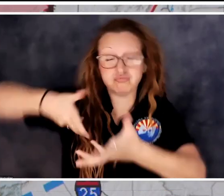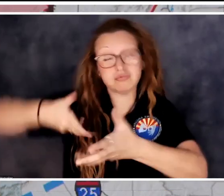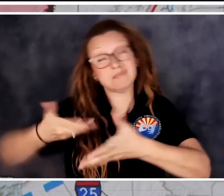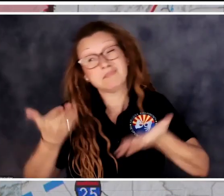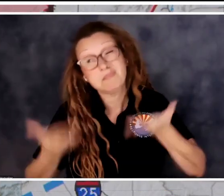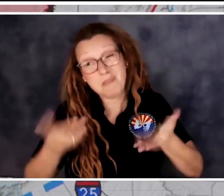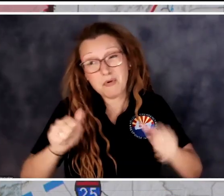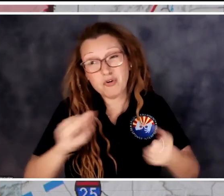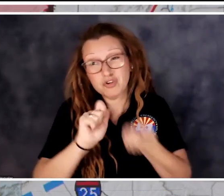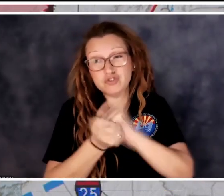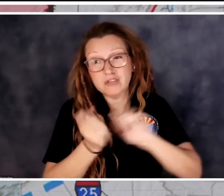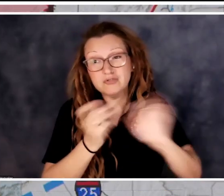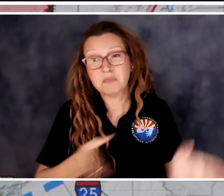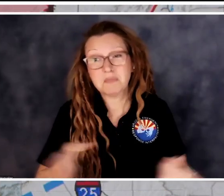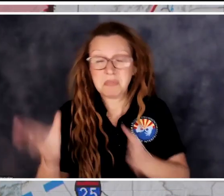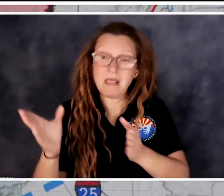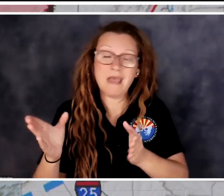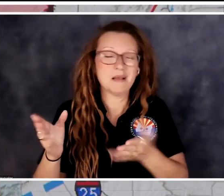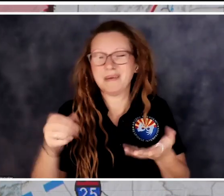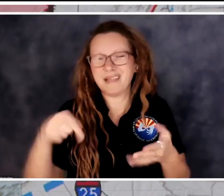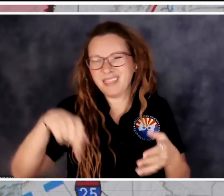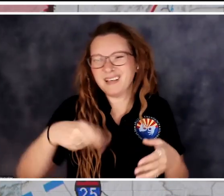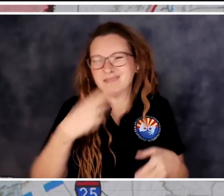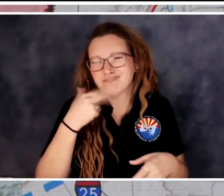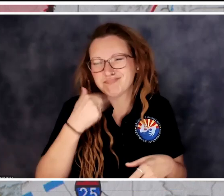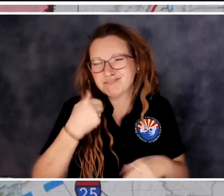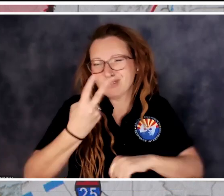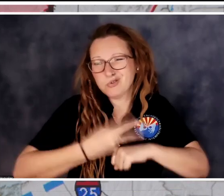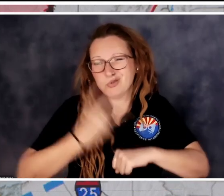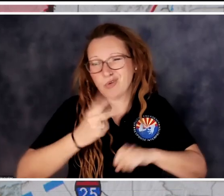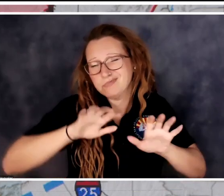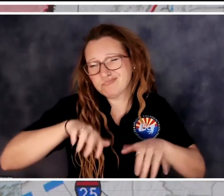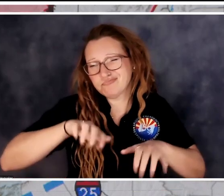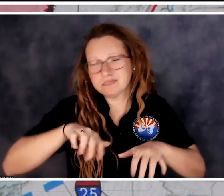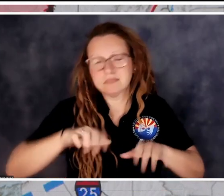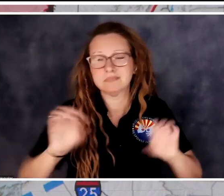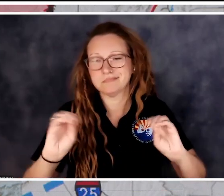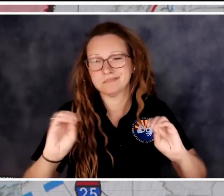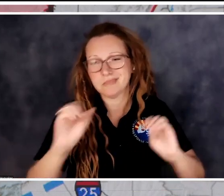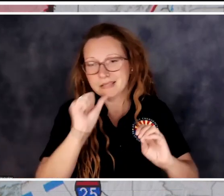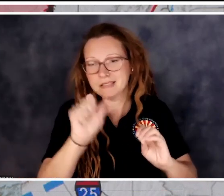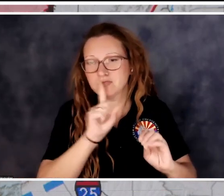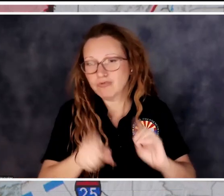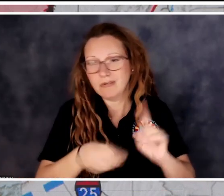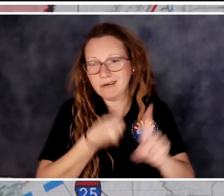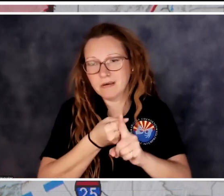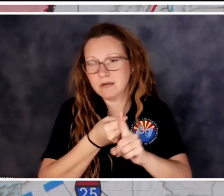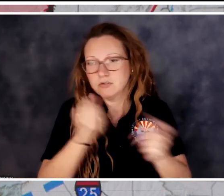that could make changes, but this little short duration rain event doesn't really change things for the fire itself.